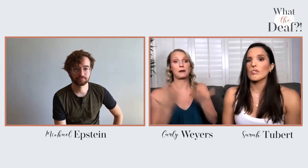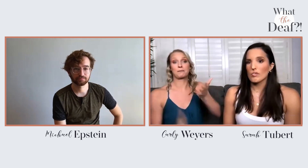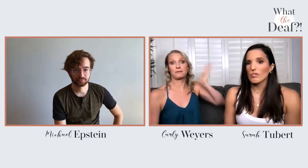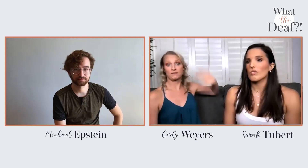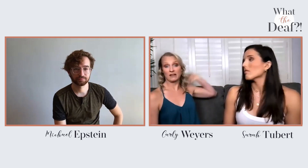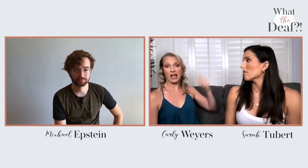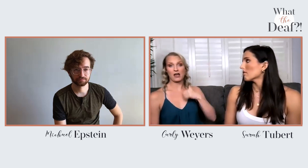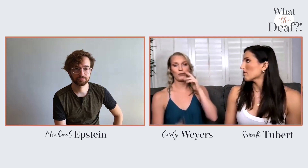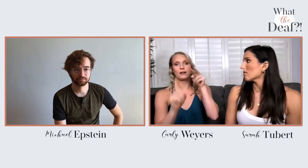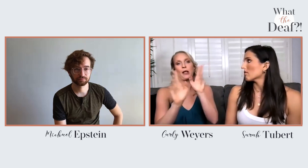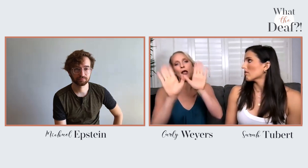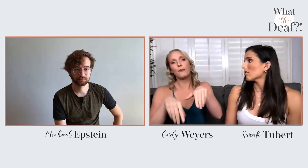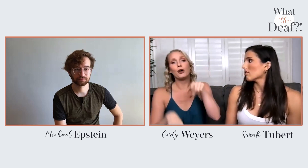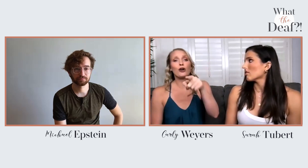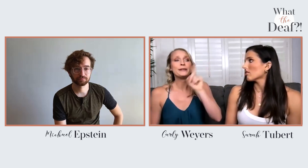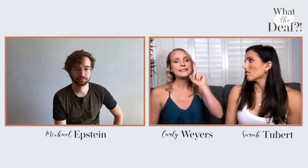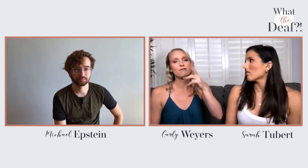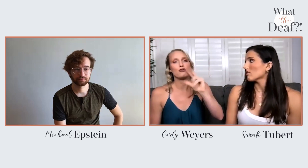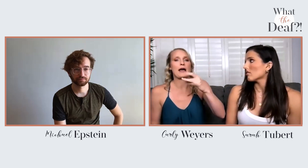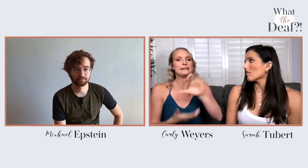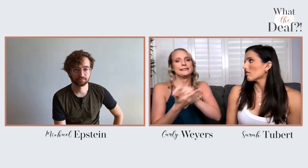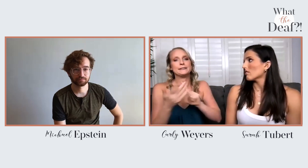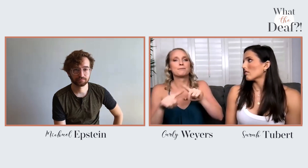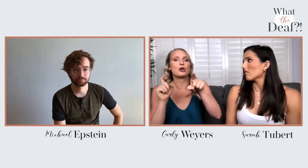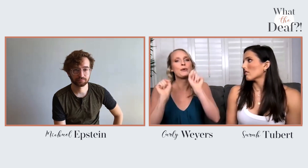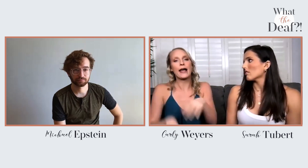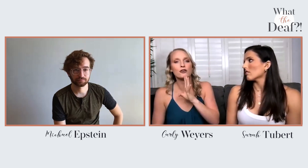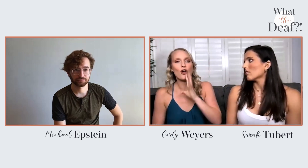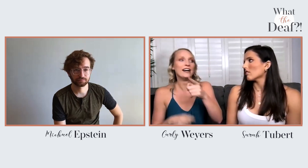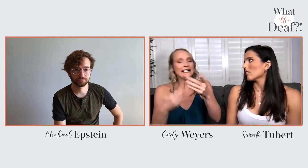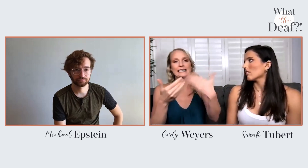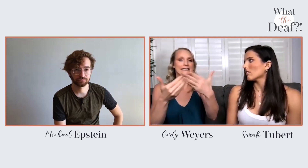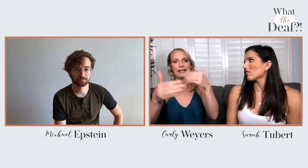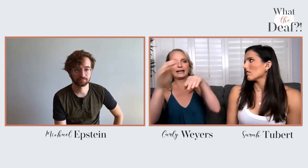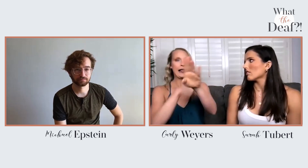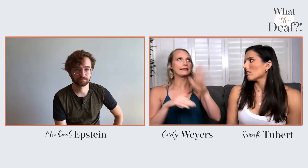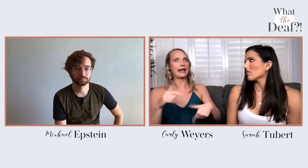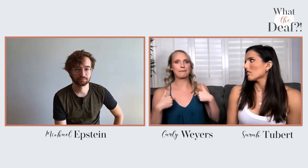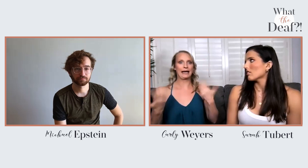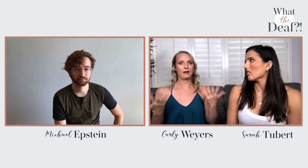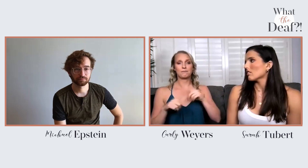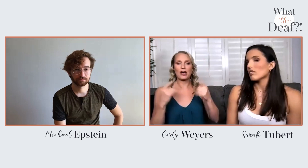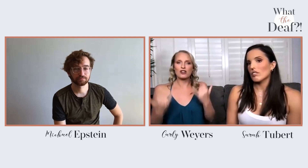Old me probably would have looked at you and said, "Oh, you're a deaf graphic designer, but you can talk. So you had an easier in than I did",